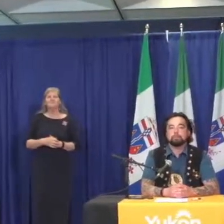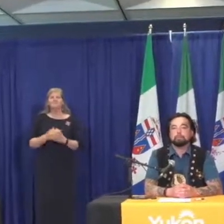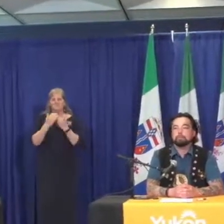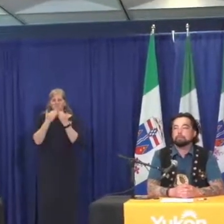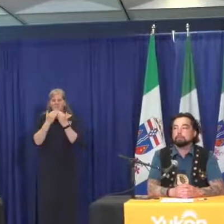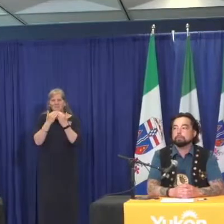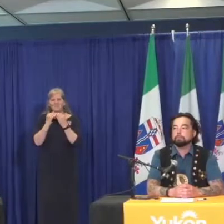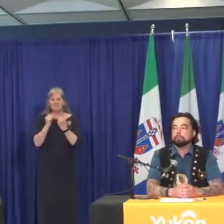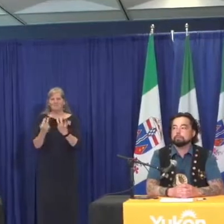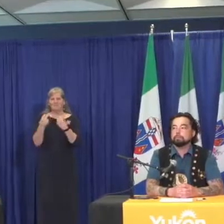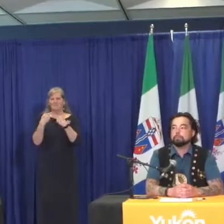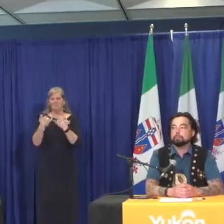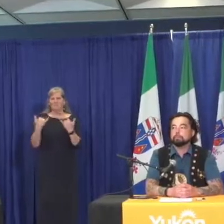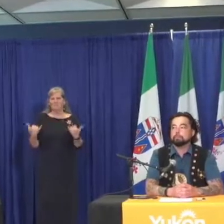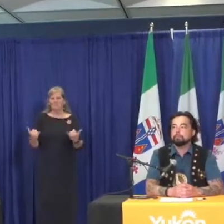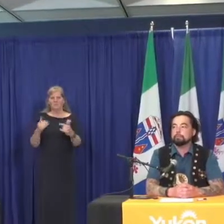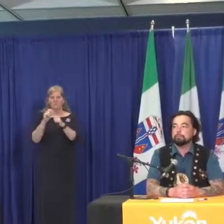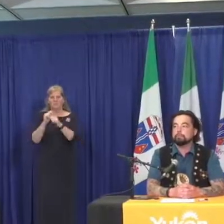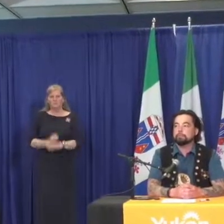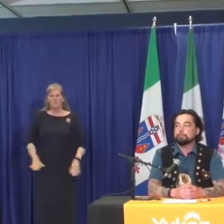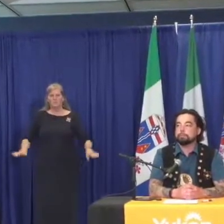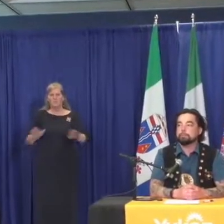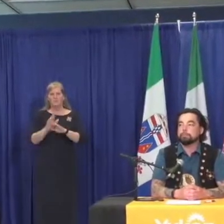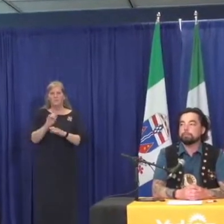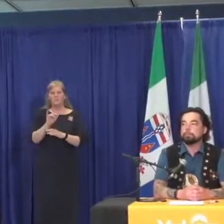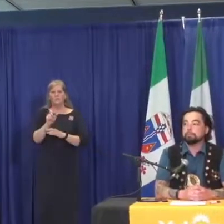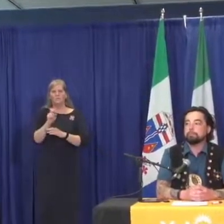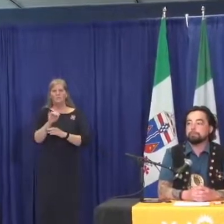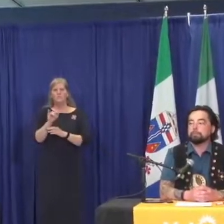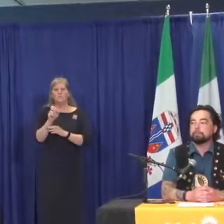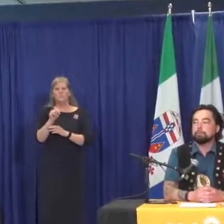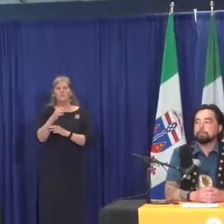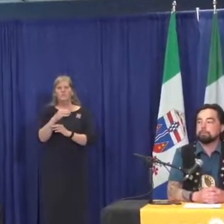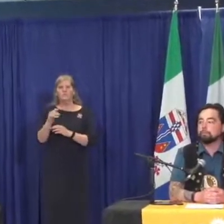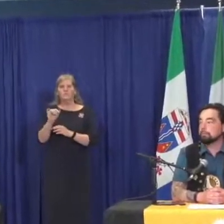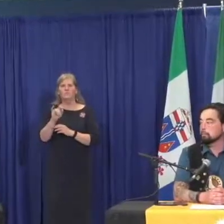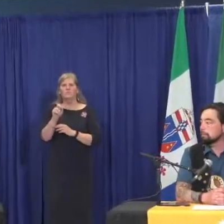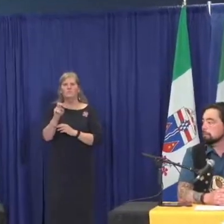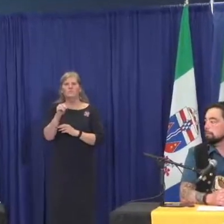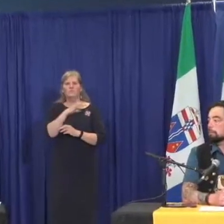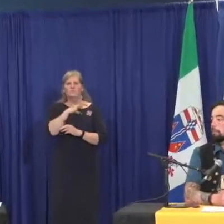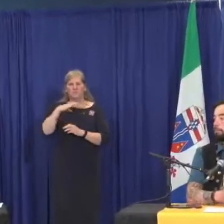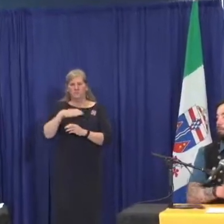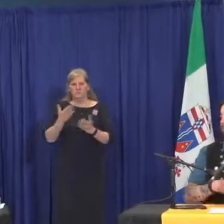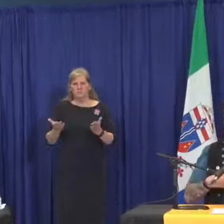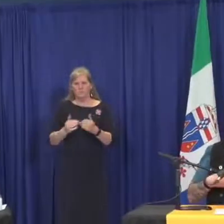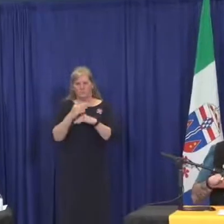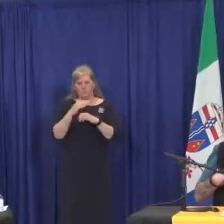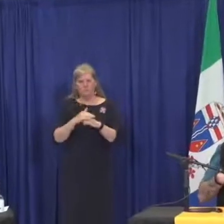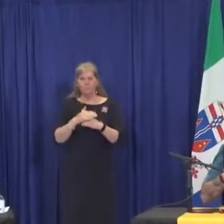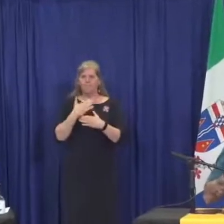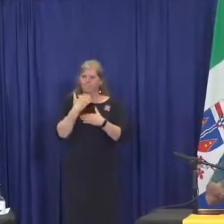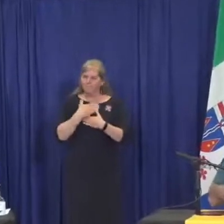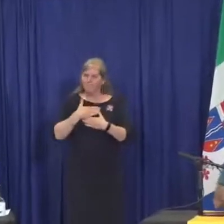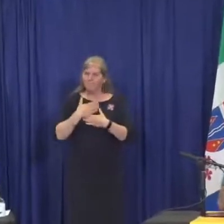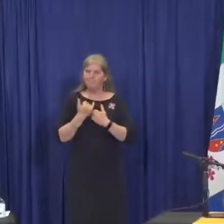Thanks for joining us today on the judicial territory of the Kwanlin Dün first nation and the Taa'an Kwächän Council.